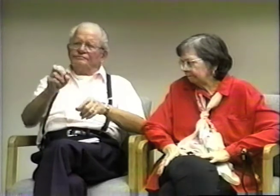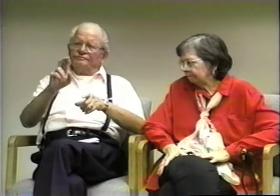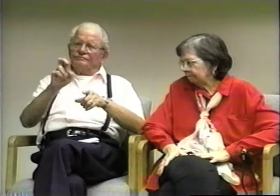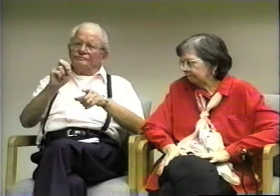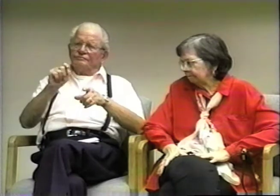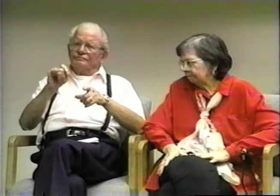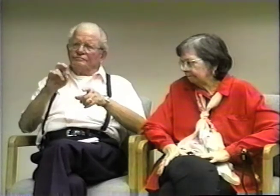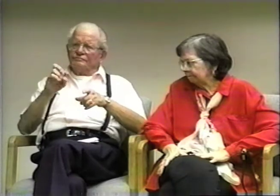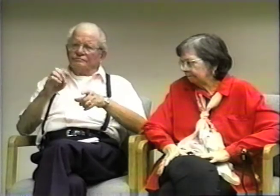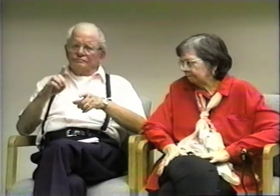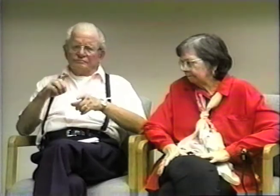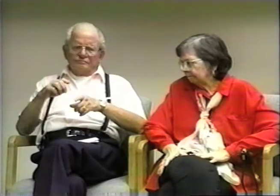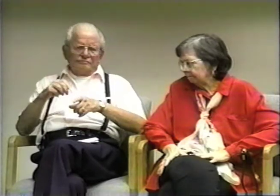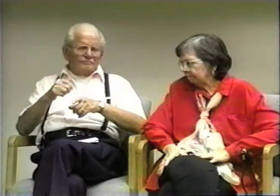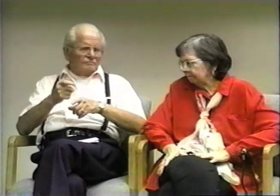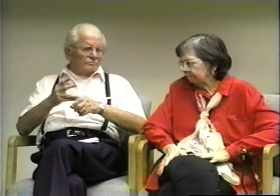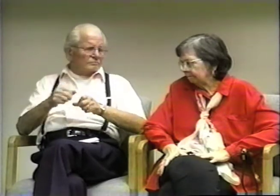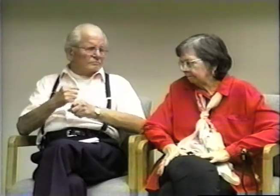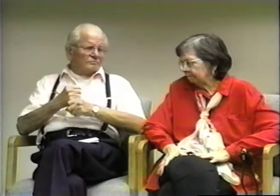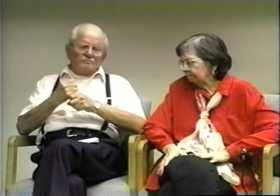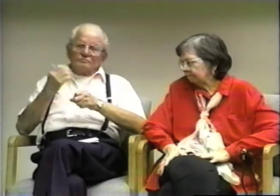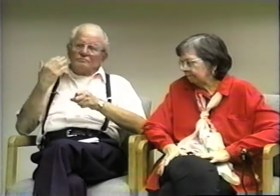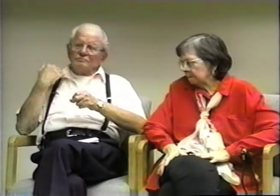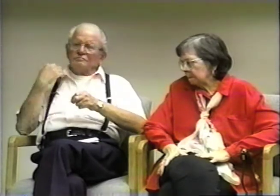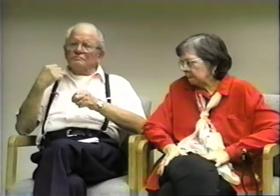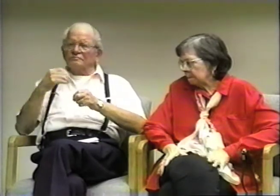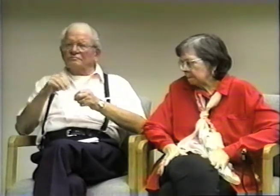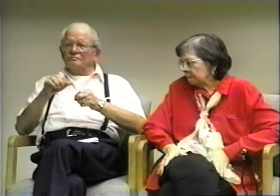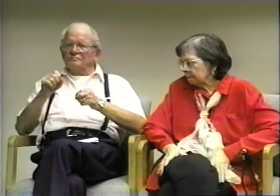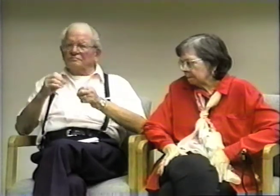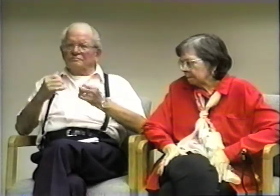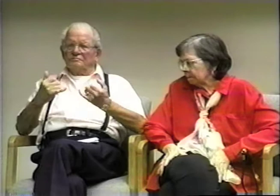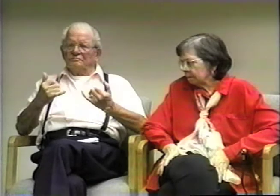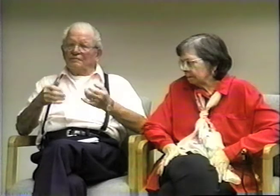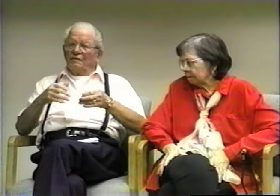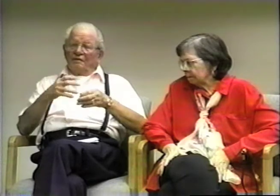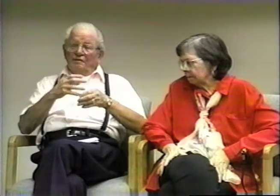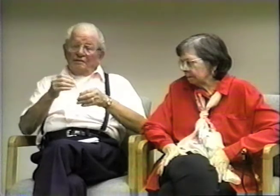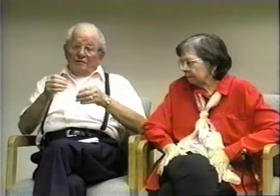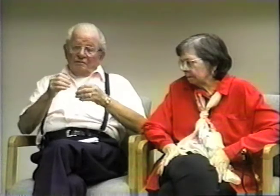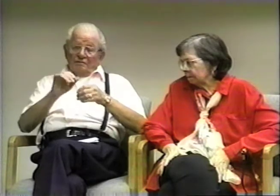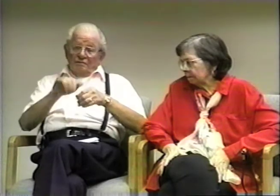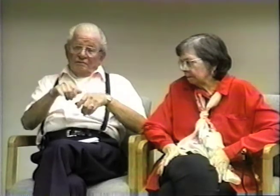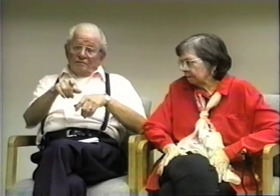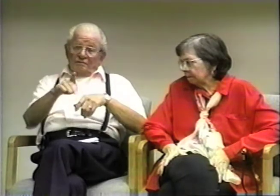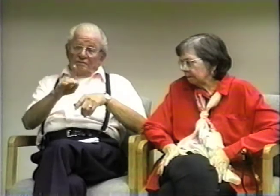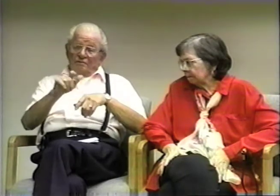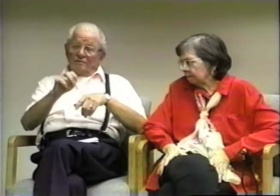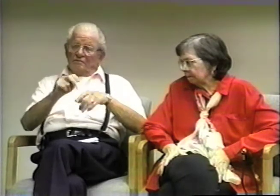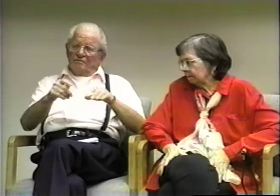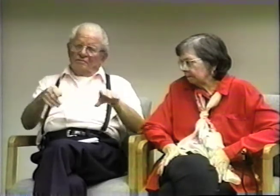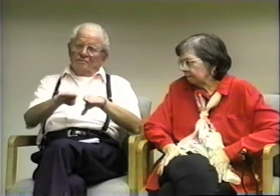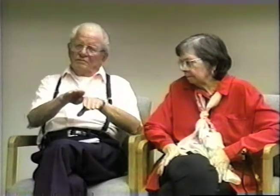The work force there dwindled down to one Deaf man